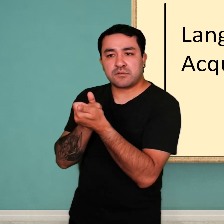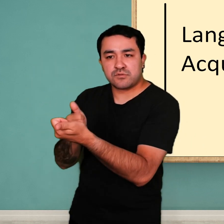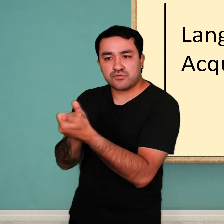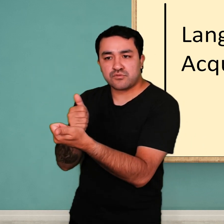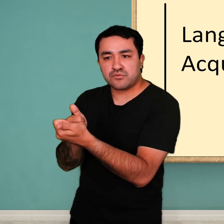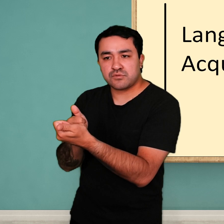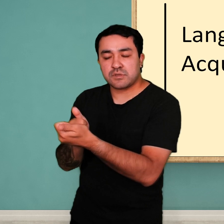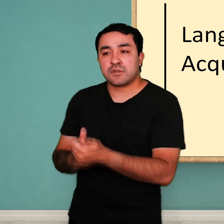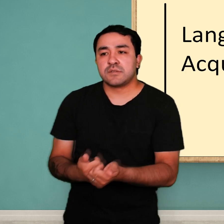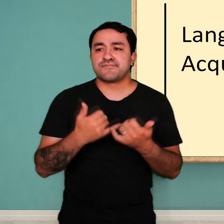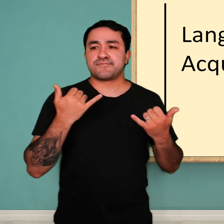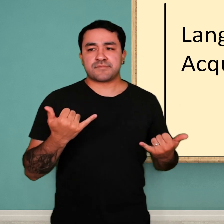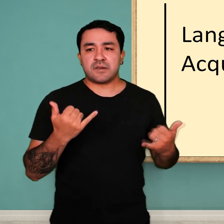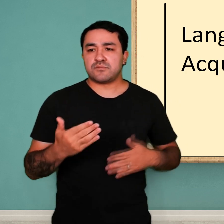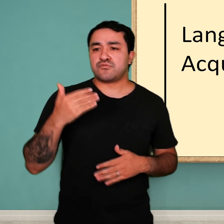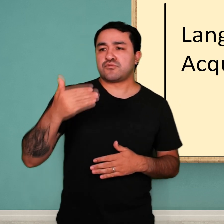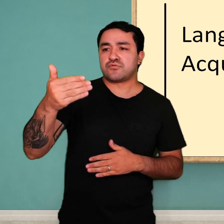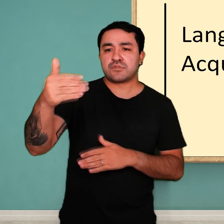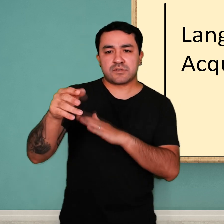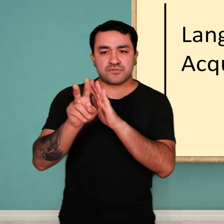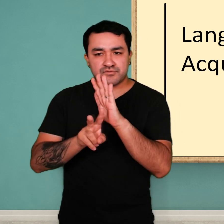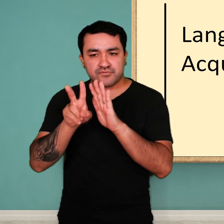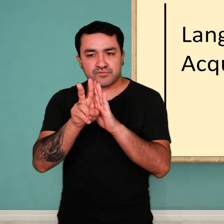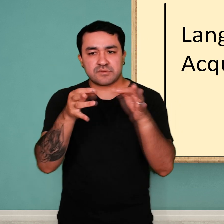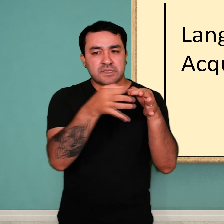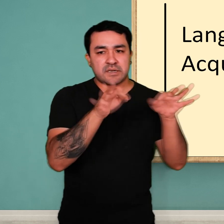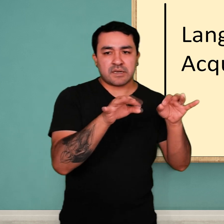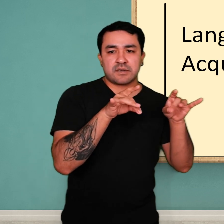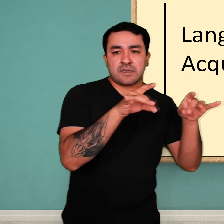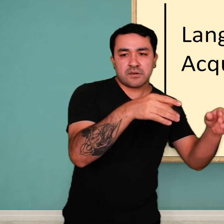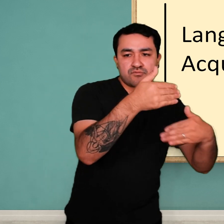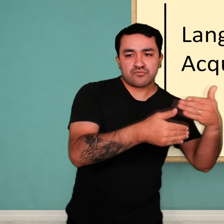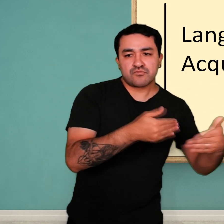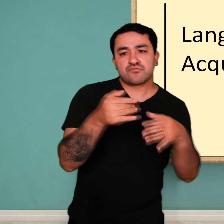the language acquisition process, language milestones for toddlers and young children,